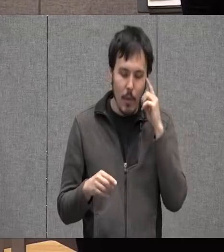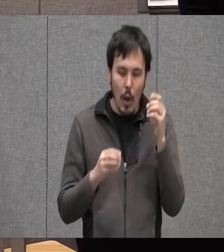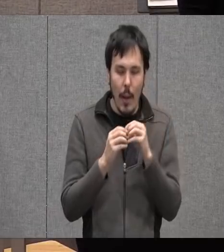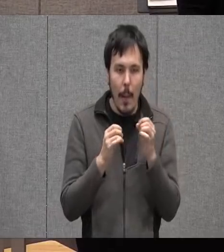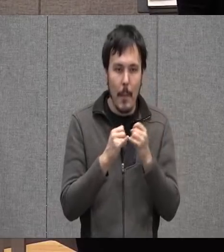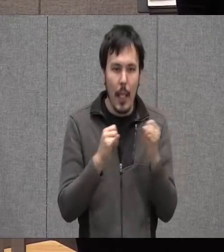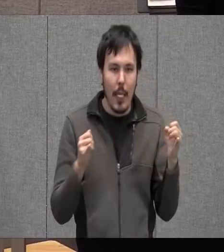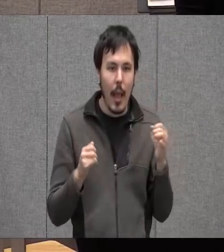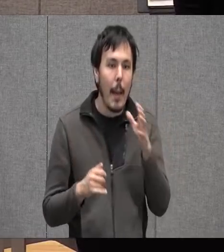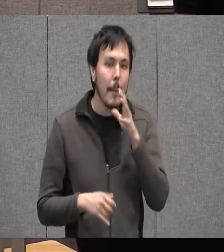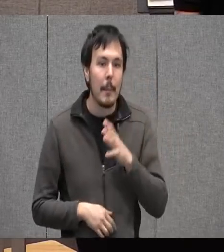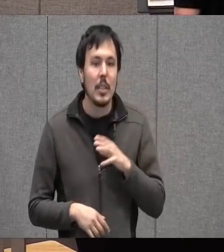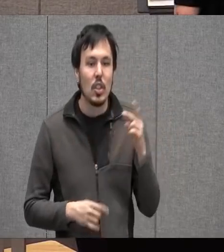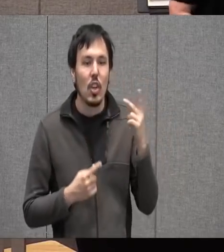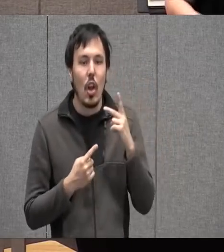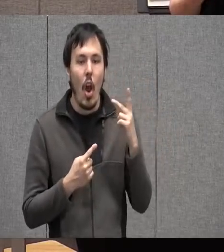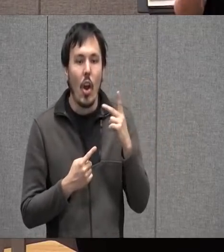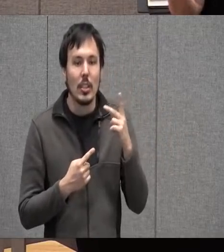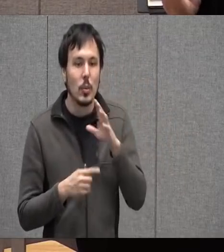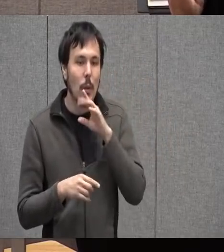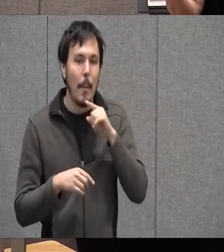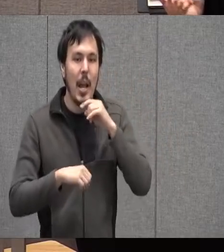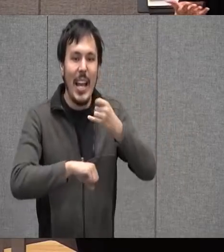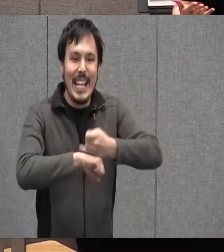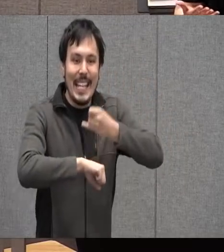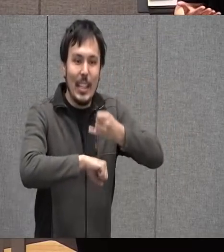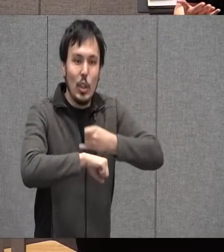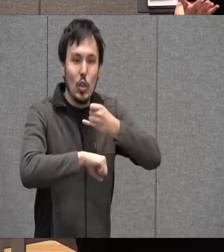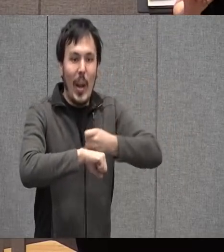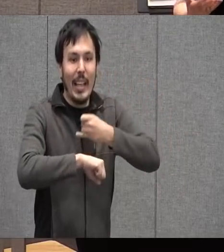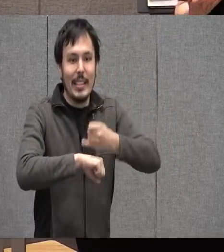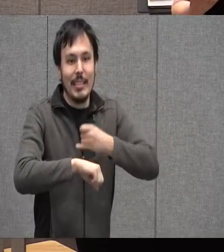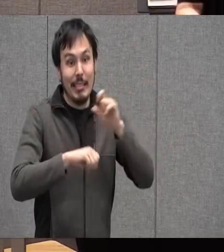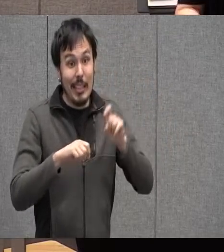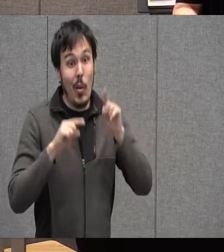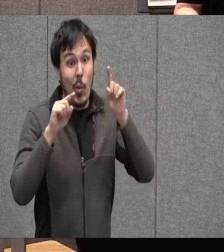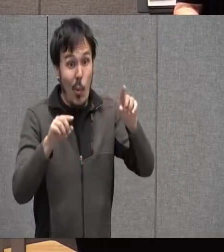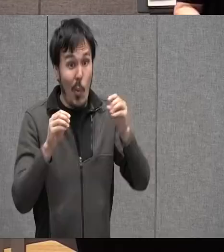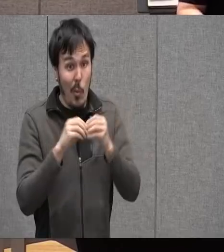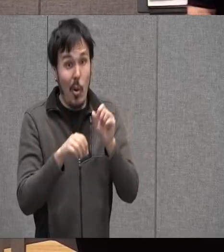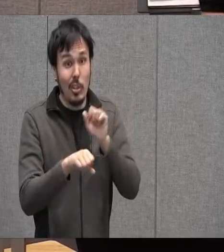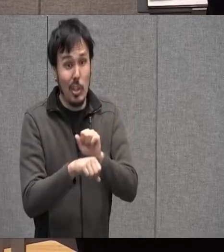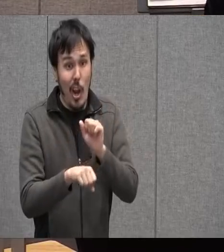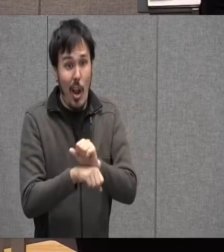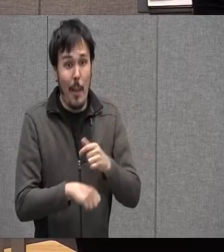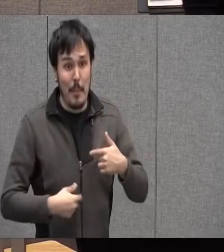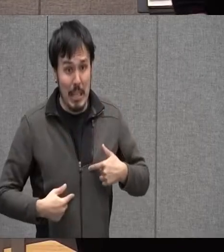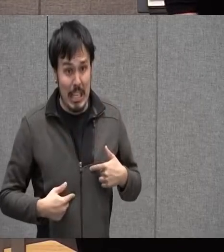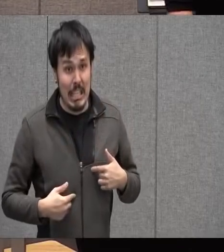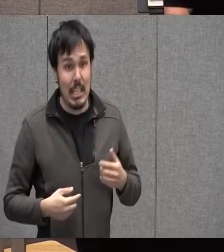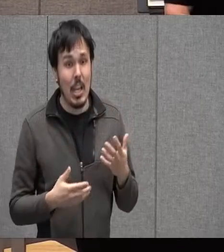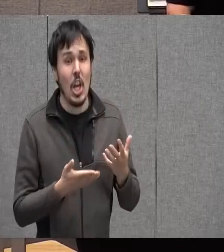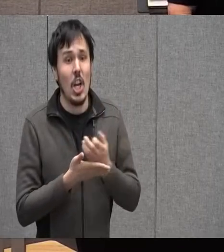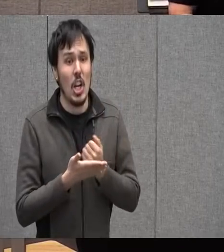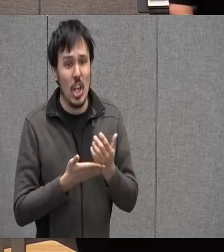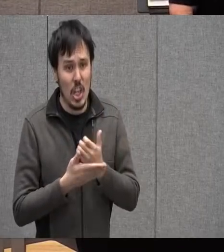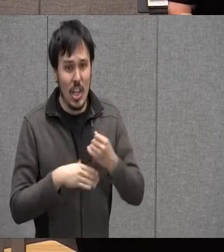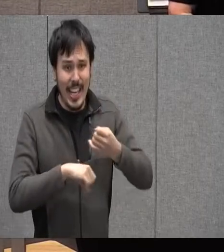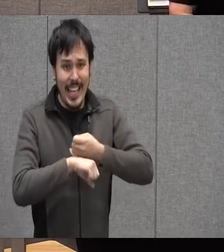Ms. Karnas was talking about interest, which I'm going to have to go and get some more jobs so I can start earning interest on my money.